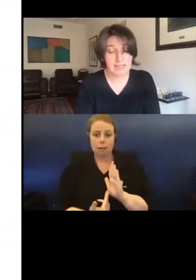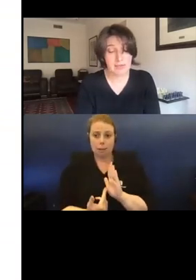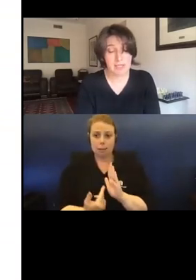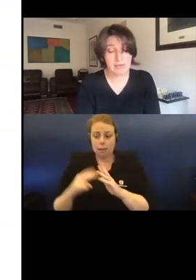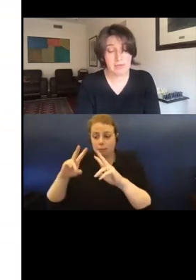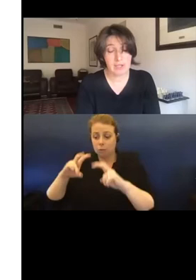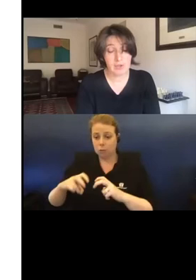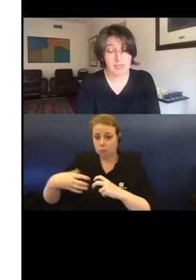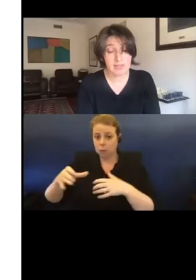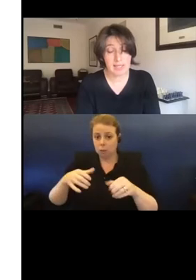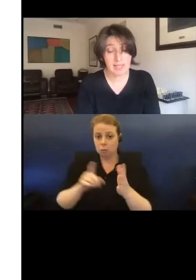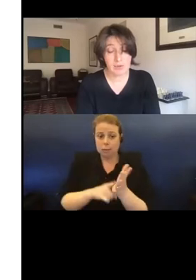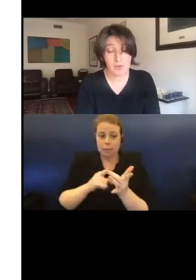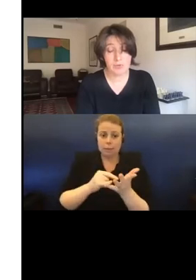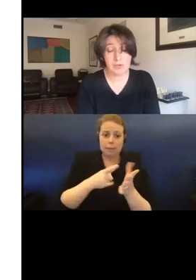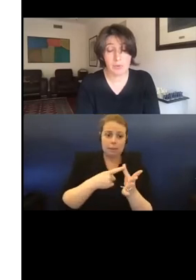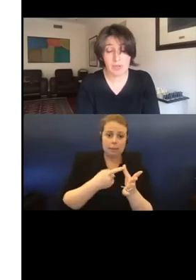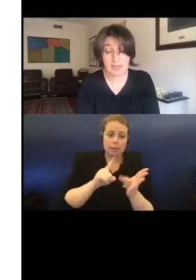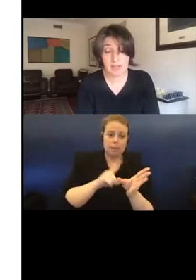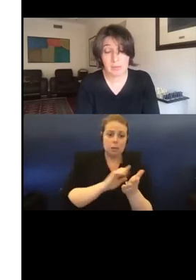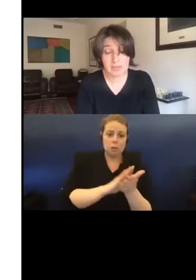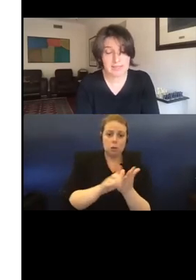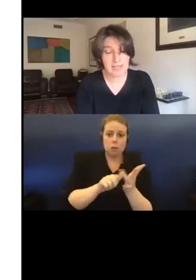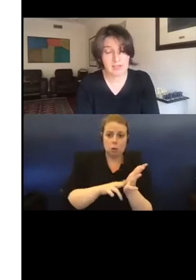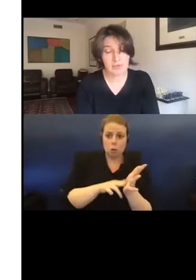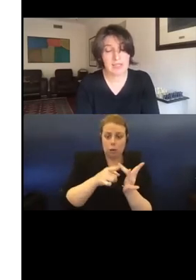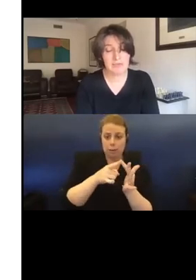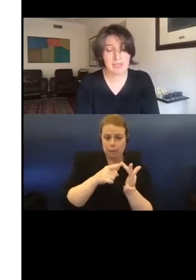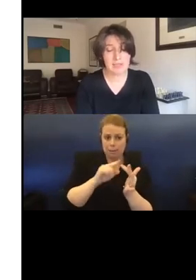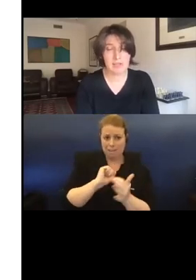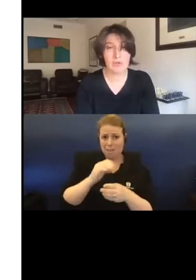redford and yoni scarce whose fieldwork has encompassed sites of significance including